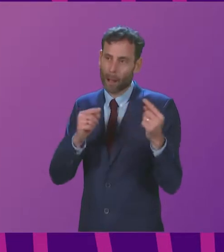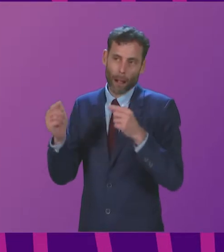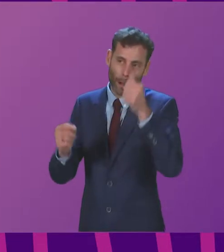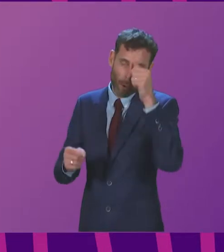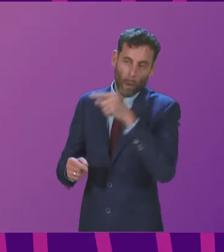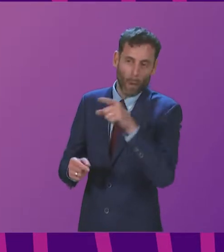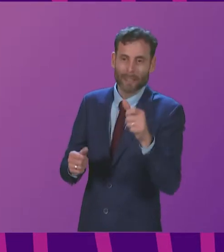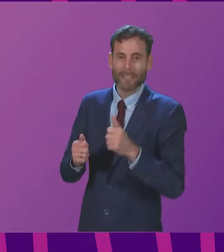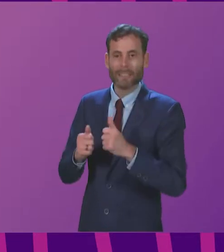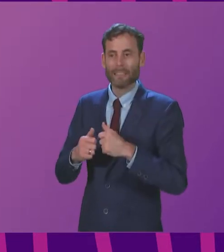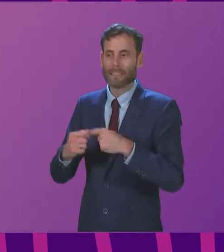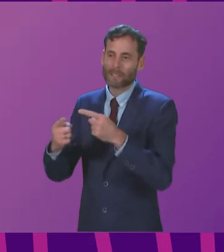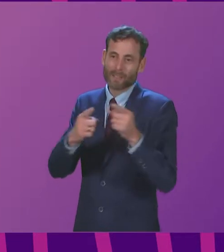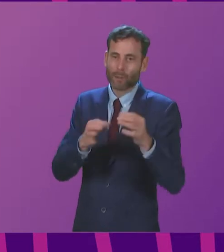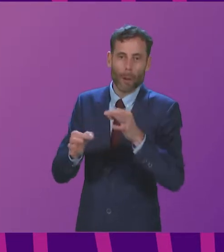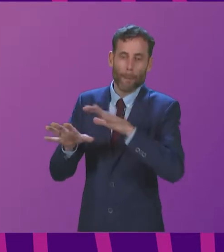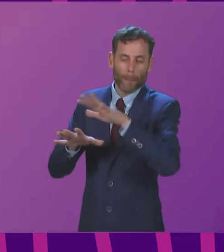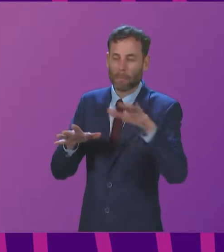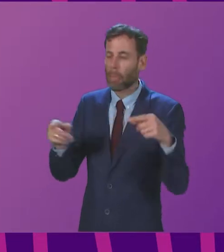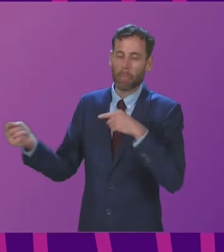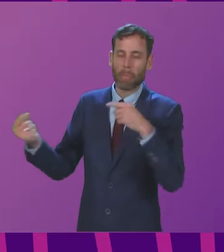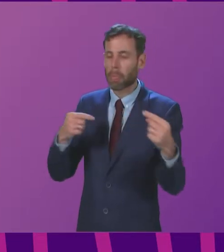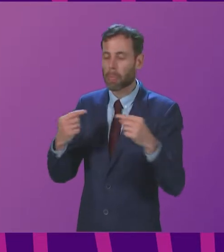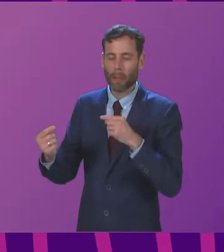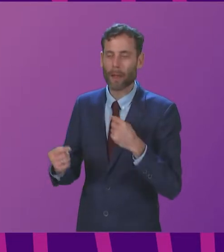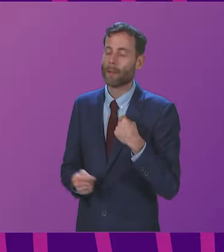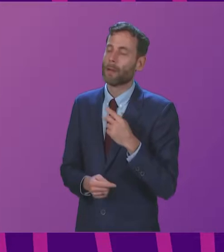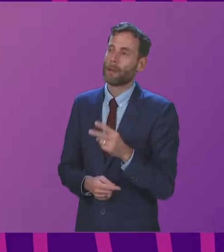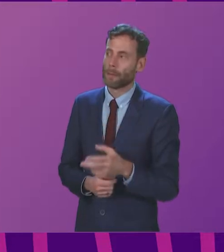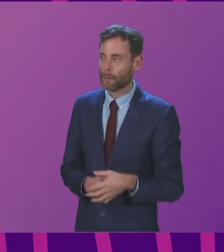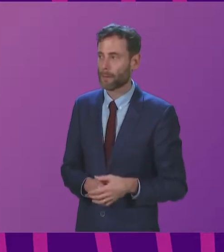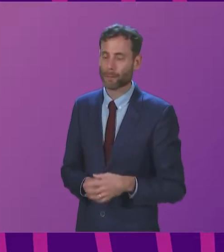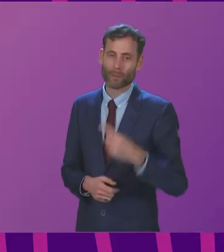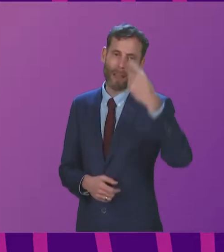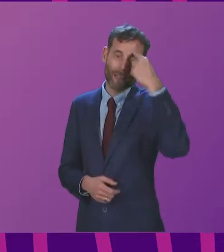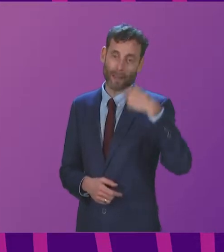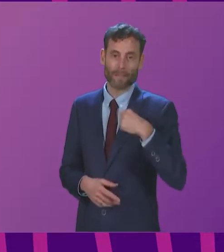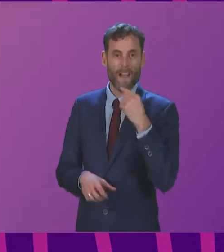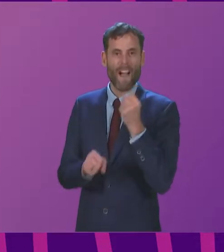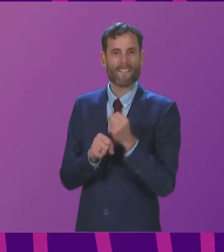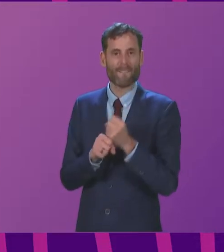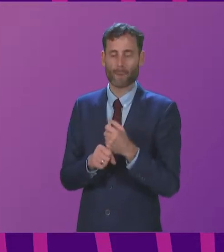perfectly normal in a democracy, I really hope that none of us would suggest that the Government’s motivation is to stop children having fun.